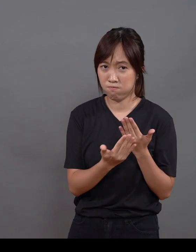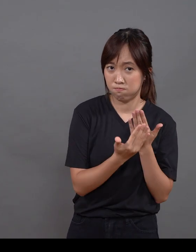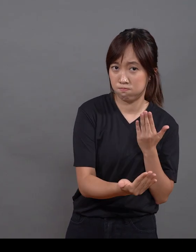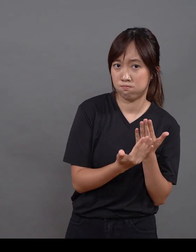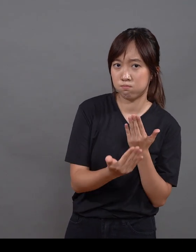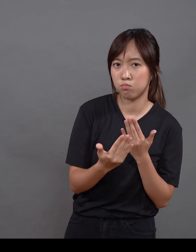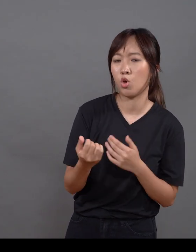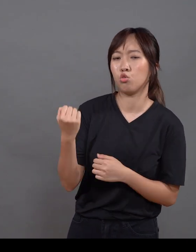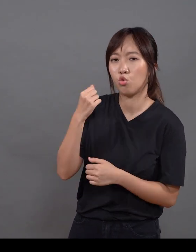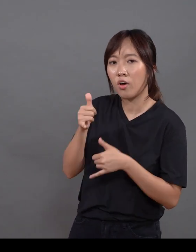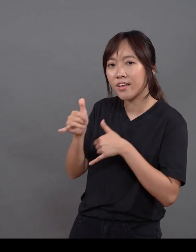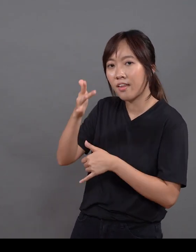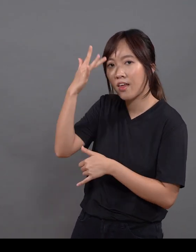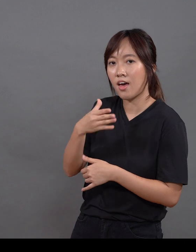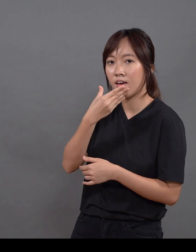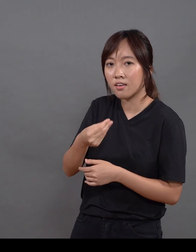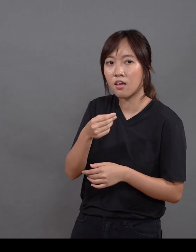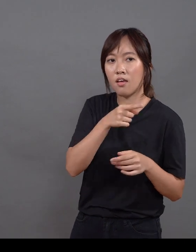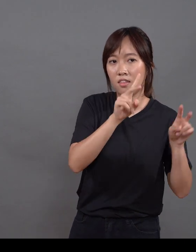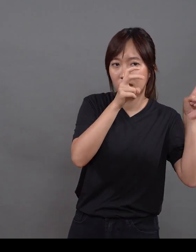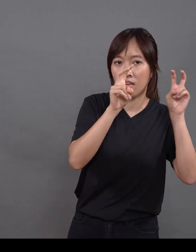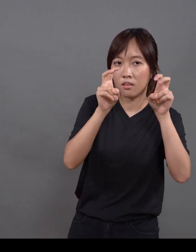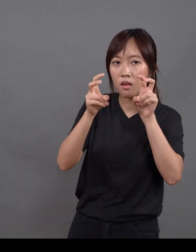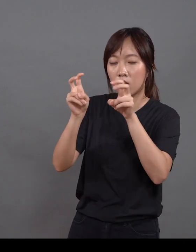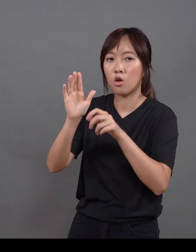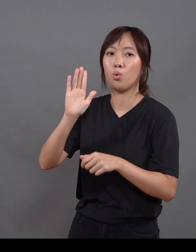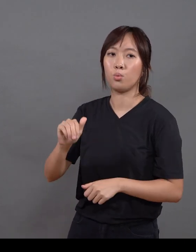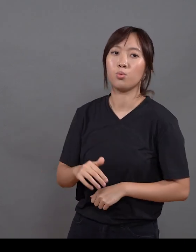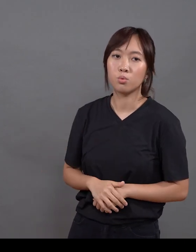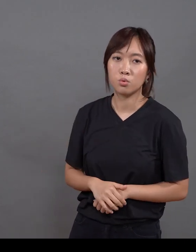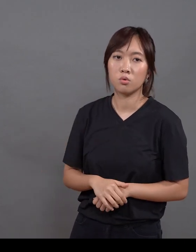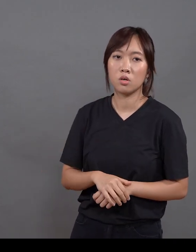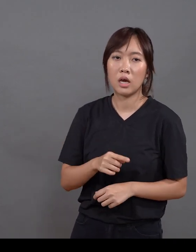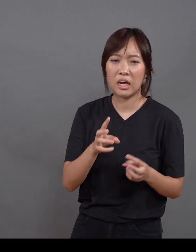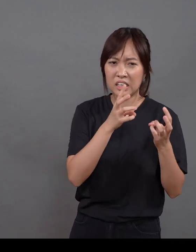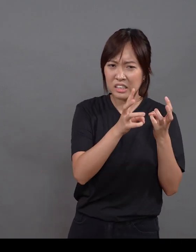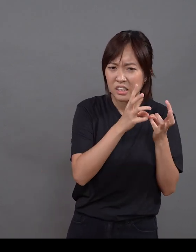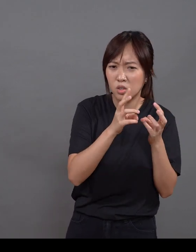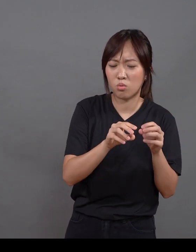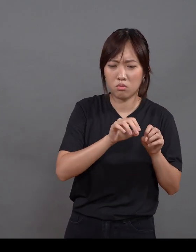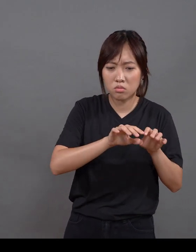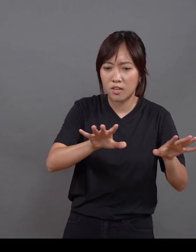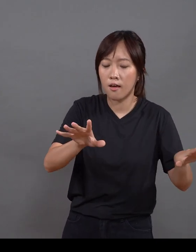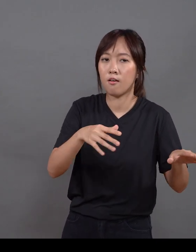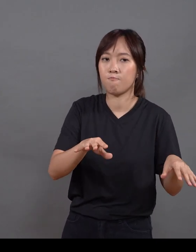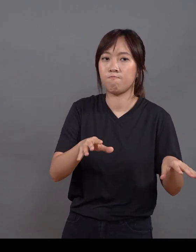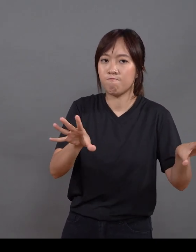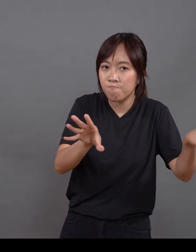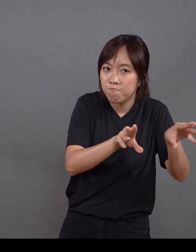When we catalogued the items we preserved the original titles named by Ha